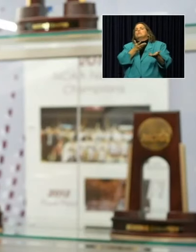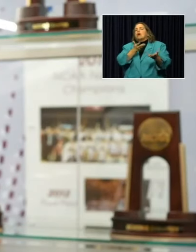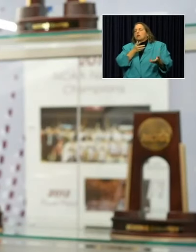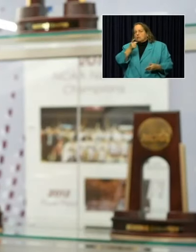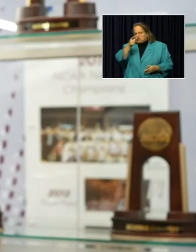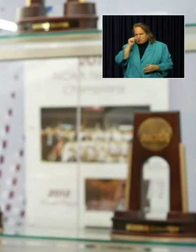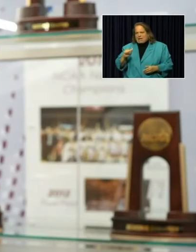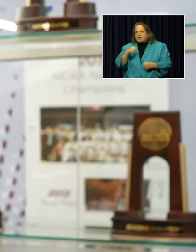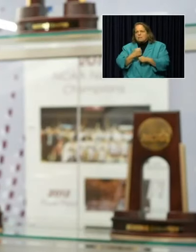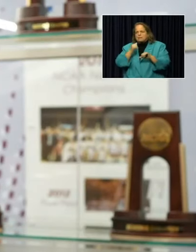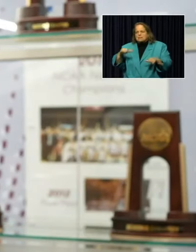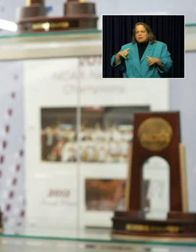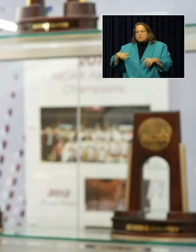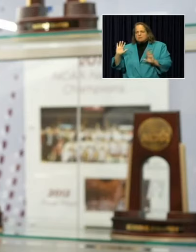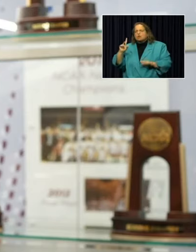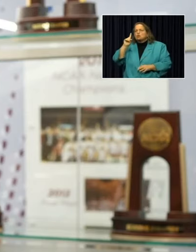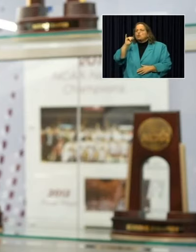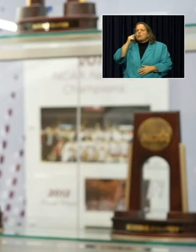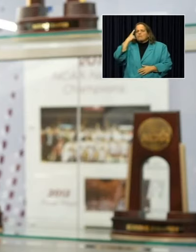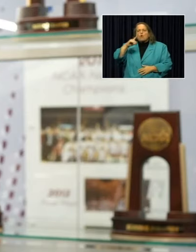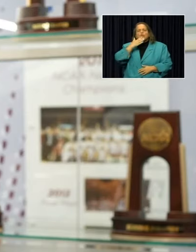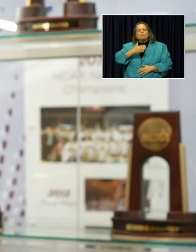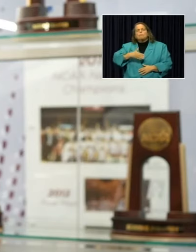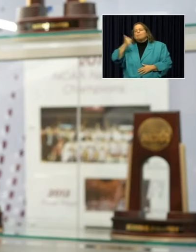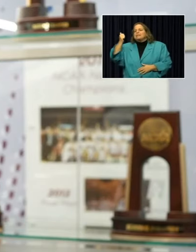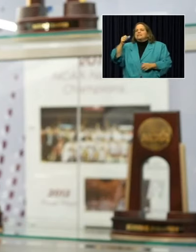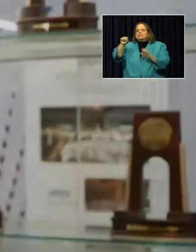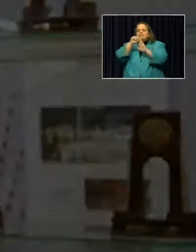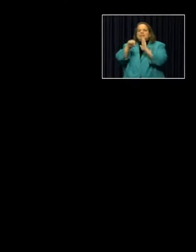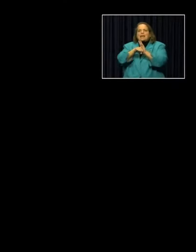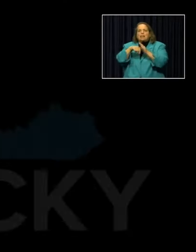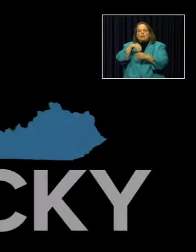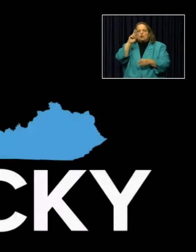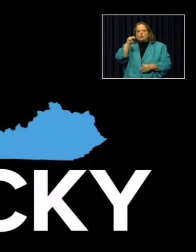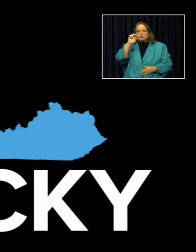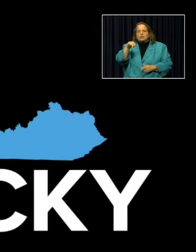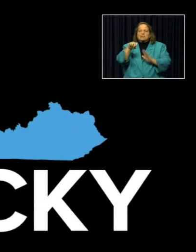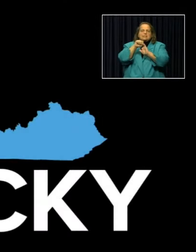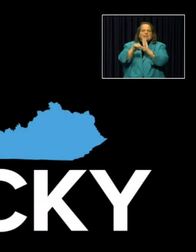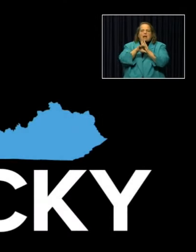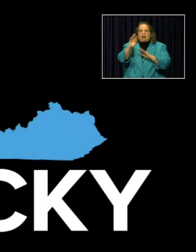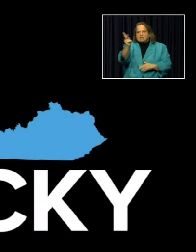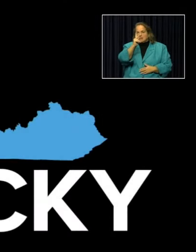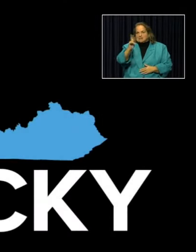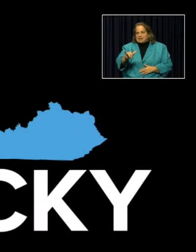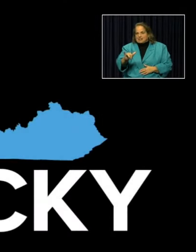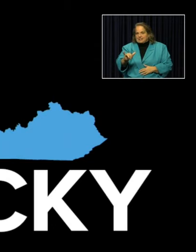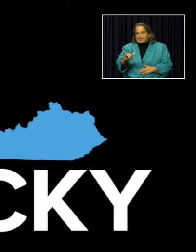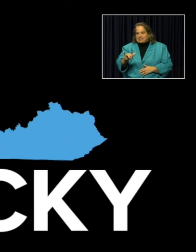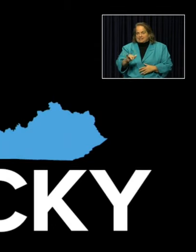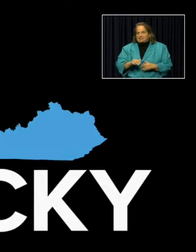WE'RE GOING TO DO TODAY HEALTHY AT HOME.